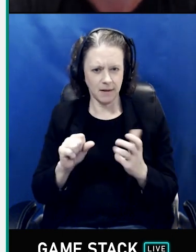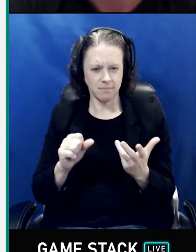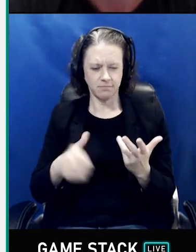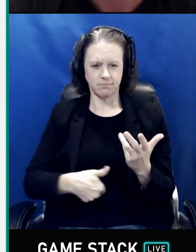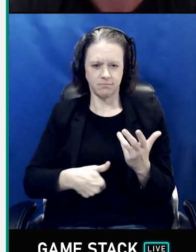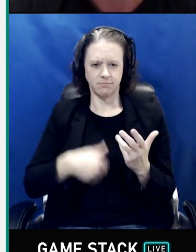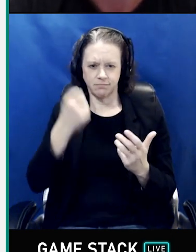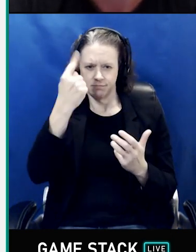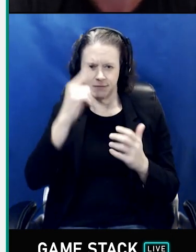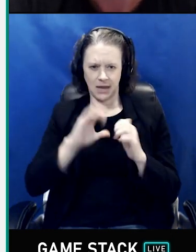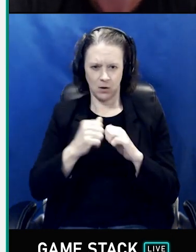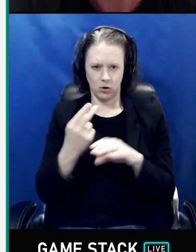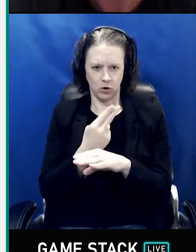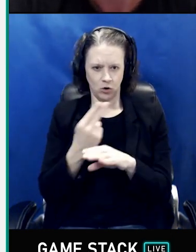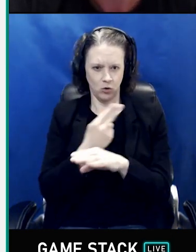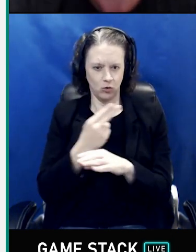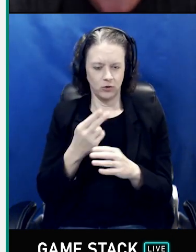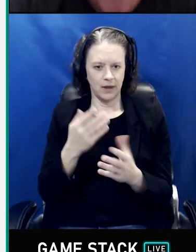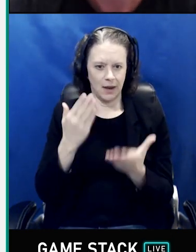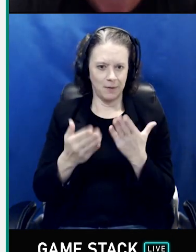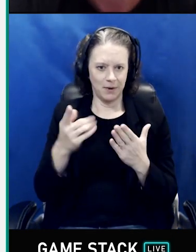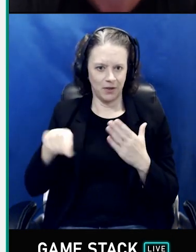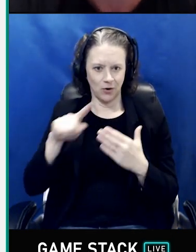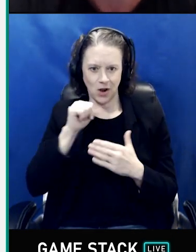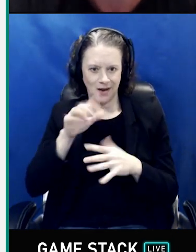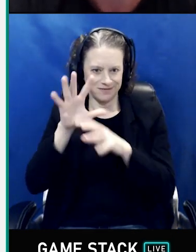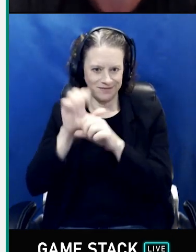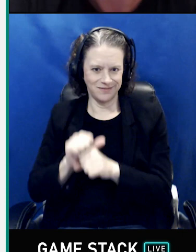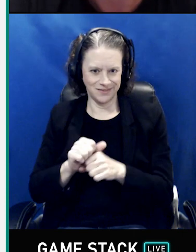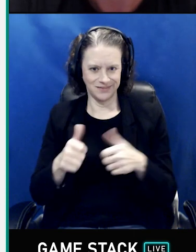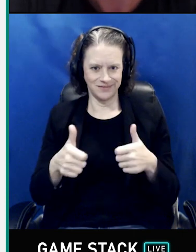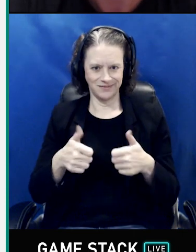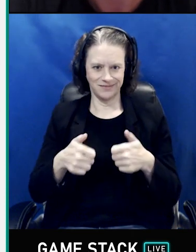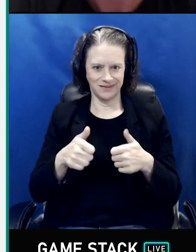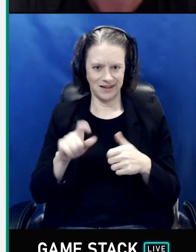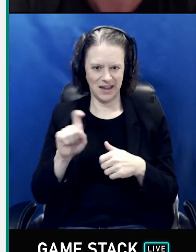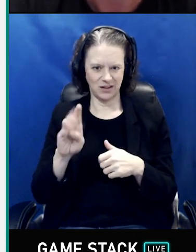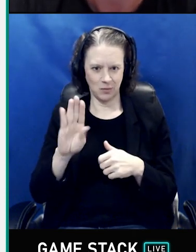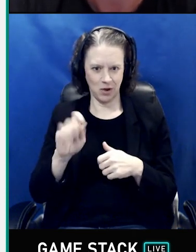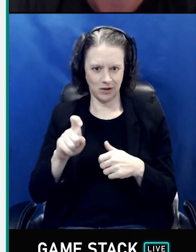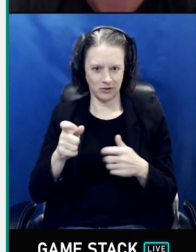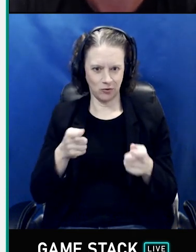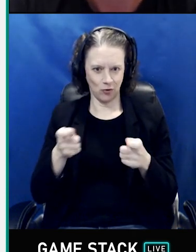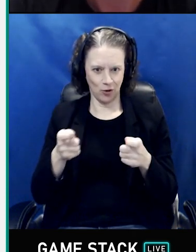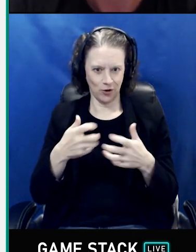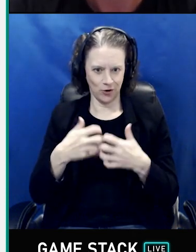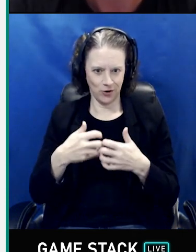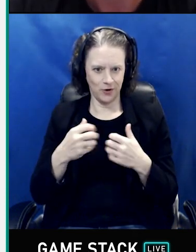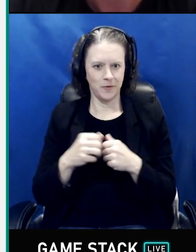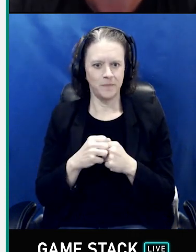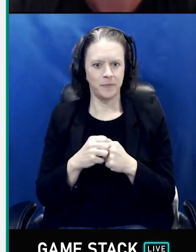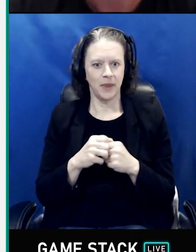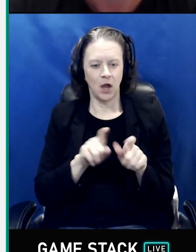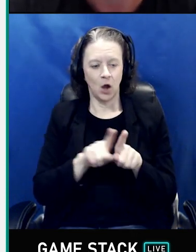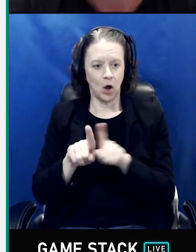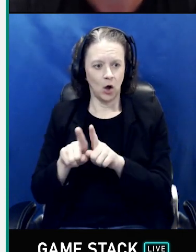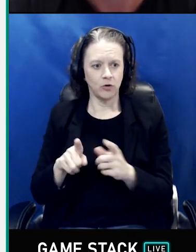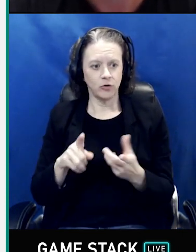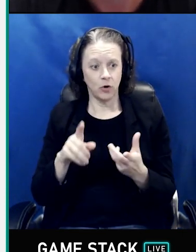inputs for a title. For a Fighting style game, the button inputs can be represented as their respective actions